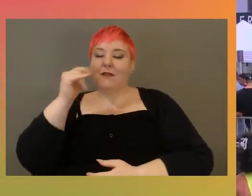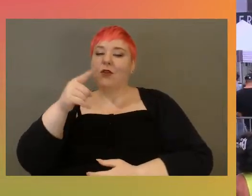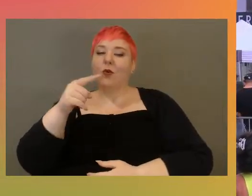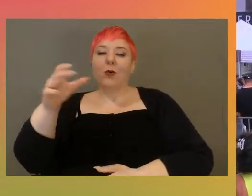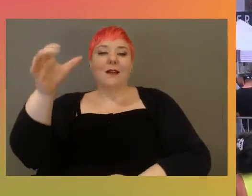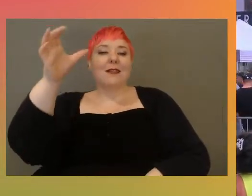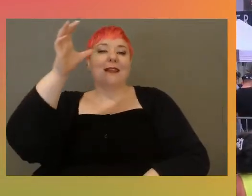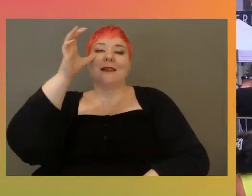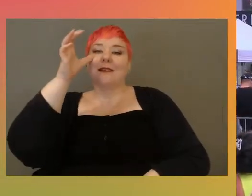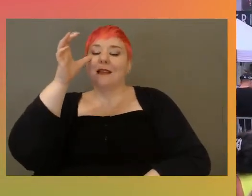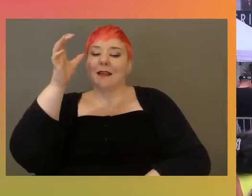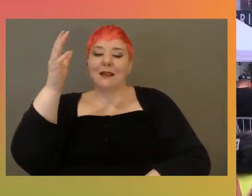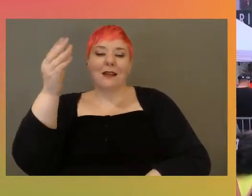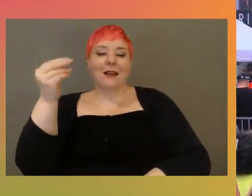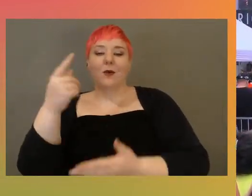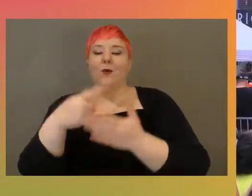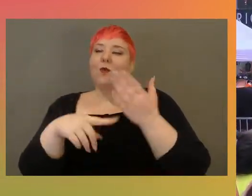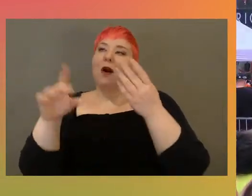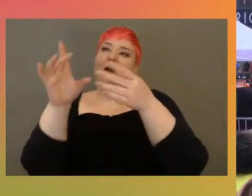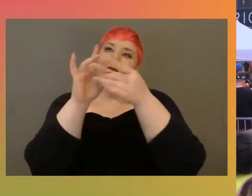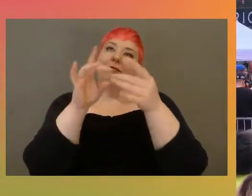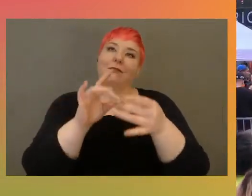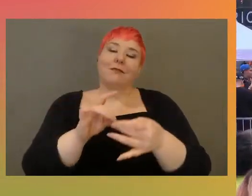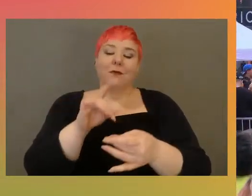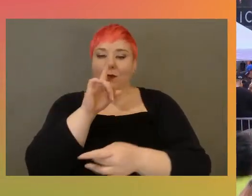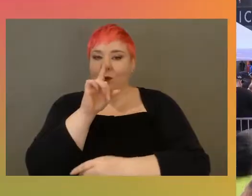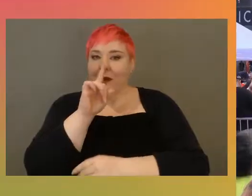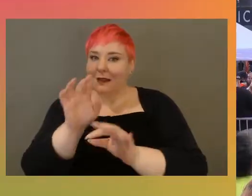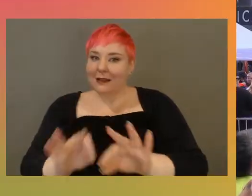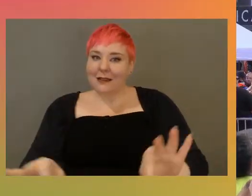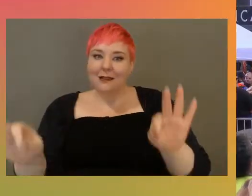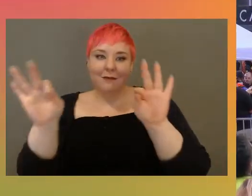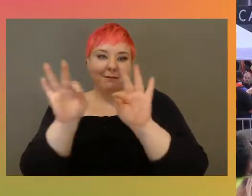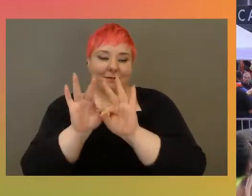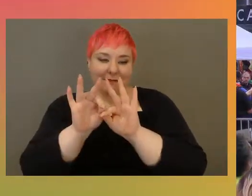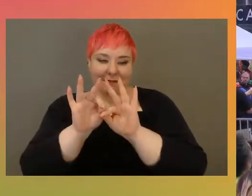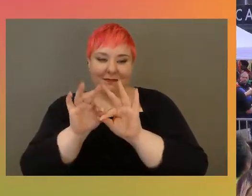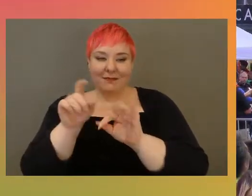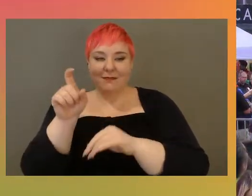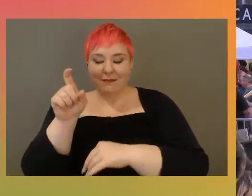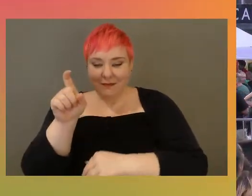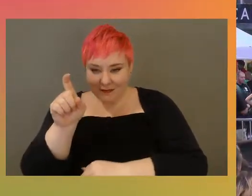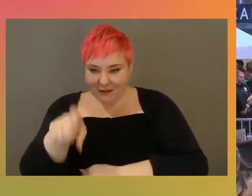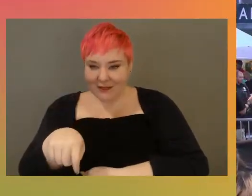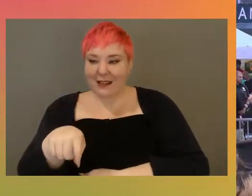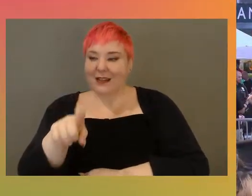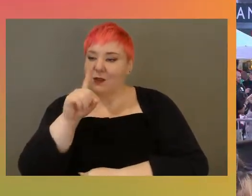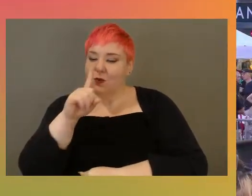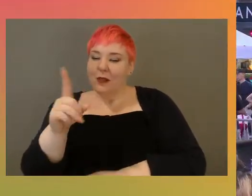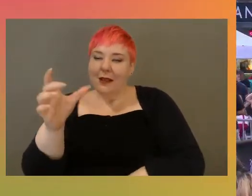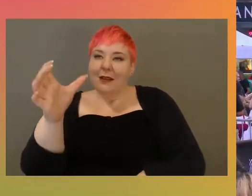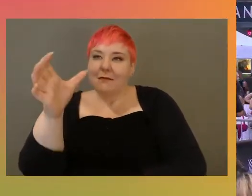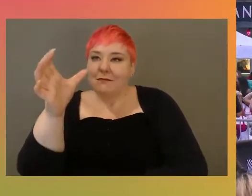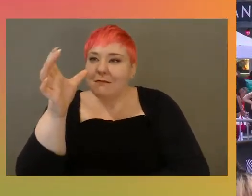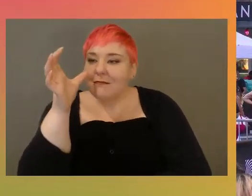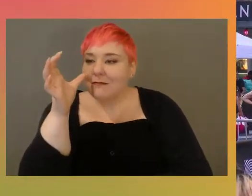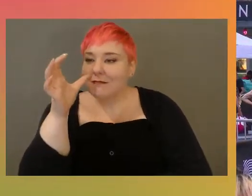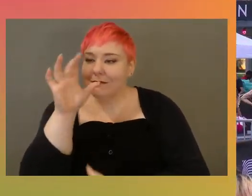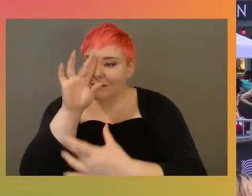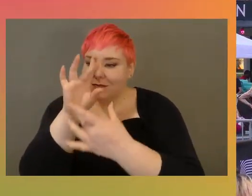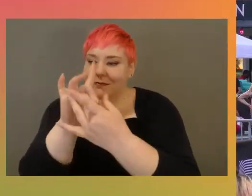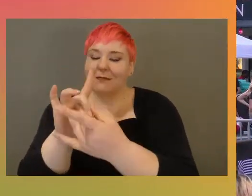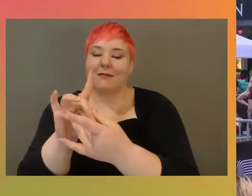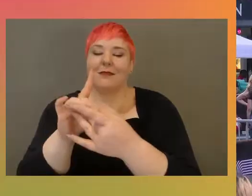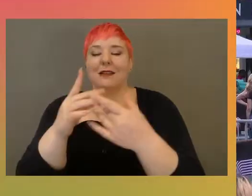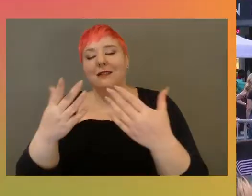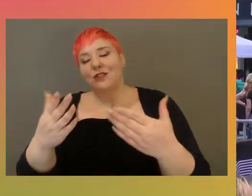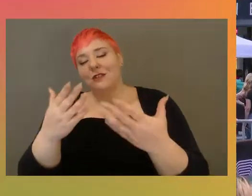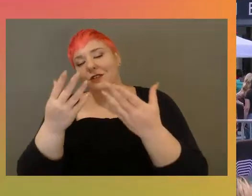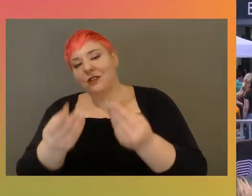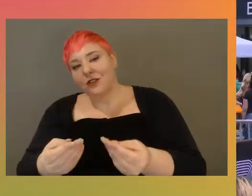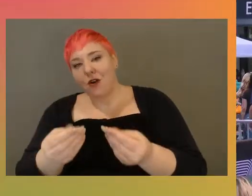YOUR FACE, AS IF YOU WERE